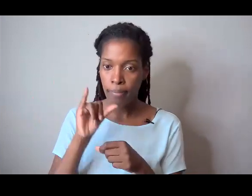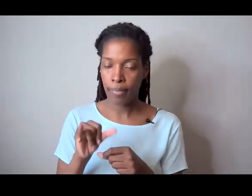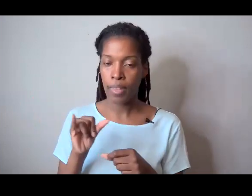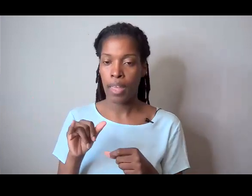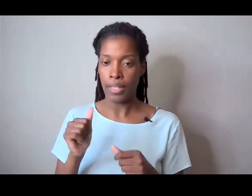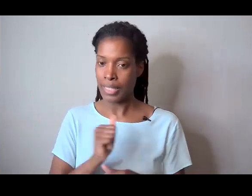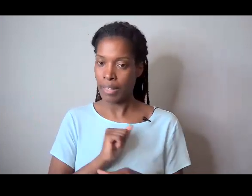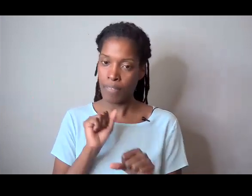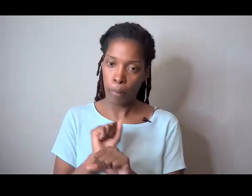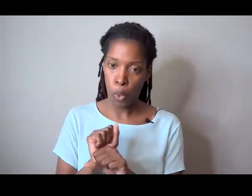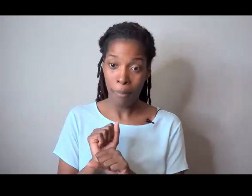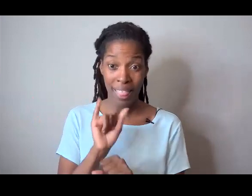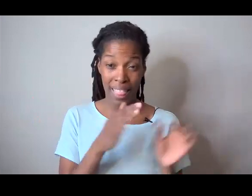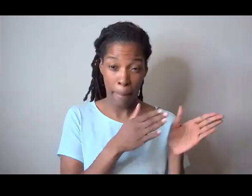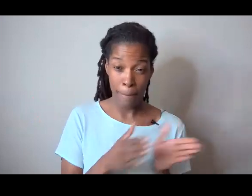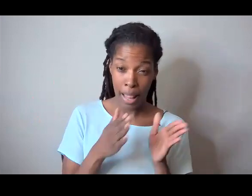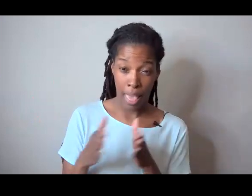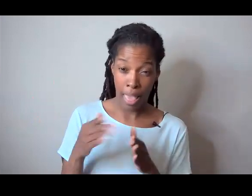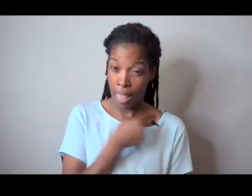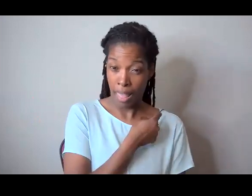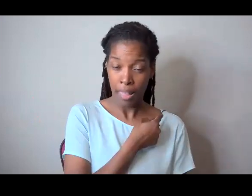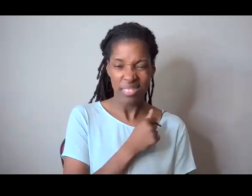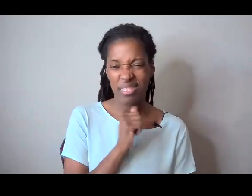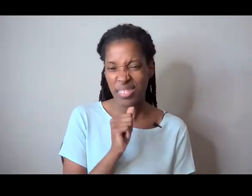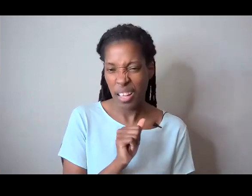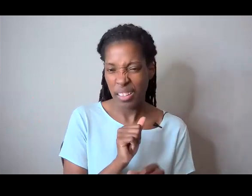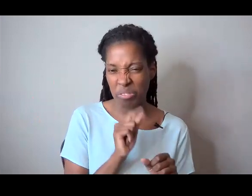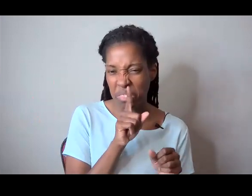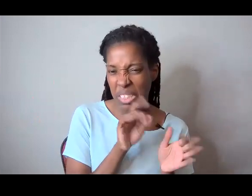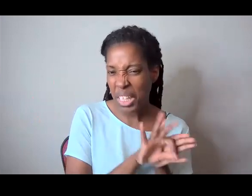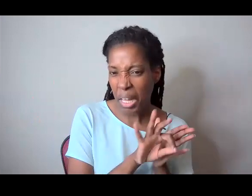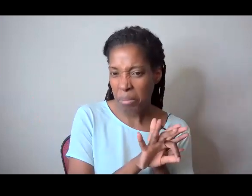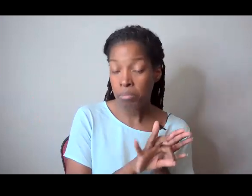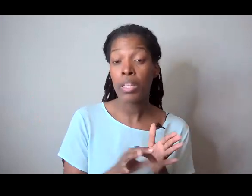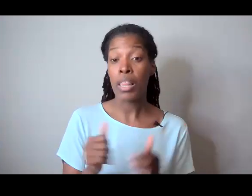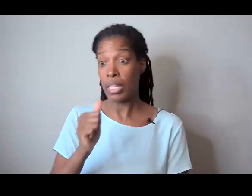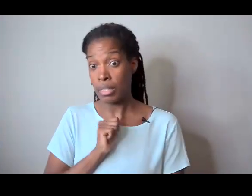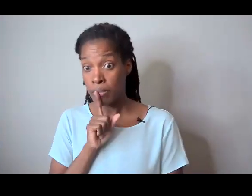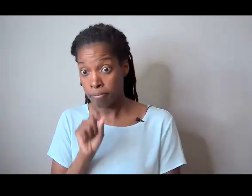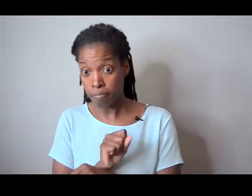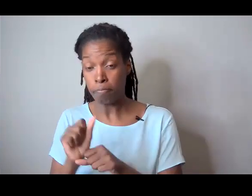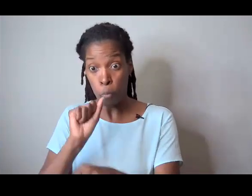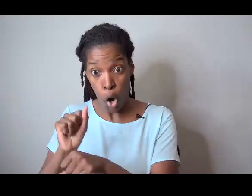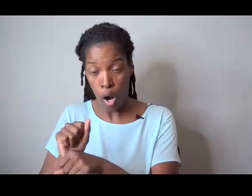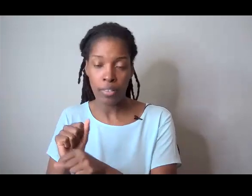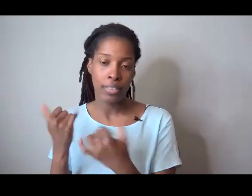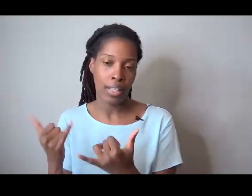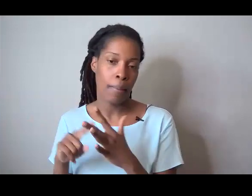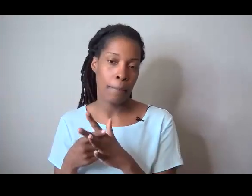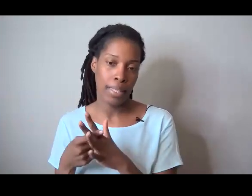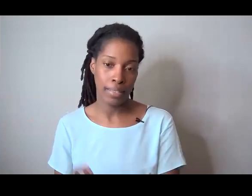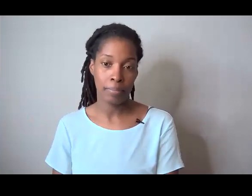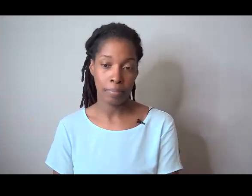She's done with the whole planning phase. Now the self-employment activity is beginning. Now if you or someone that